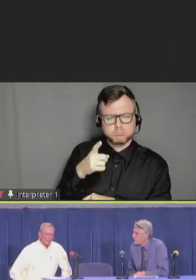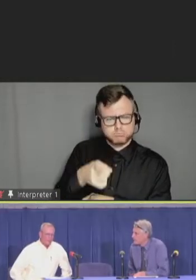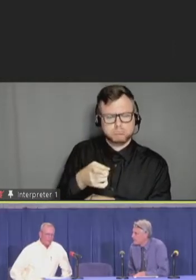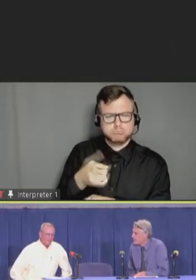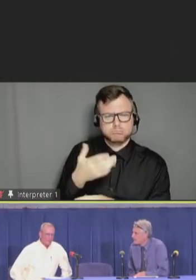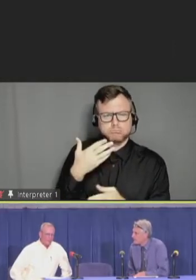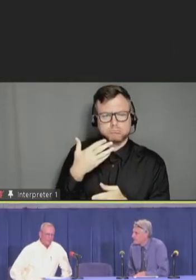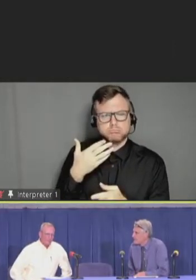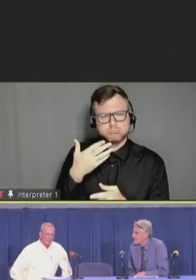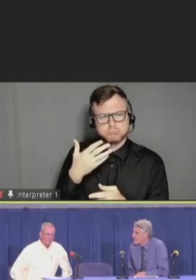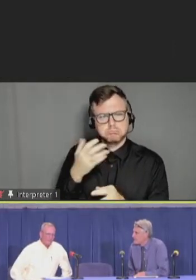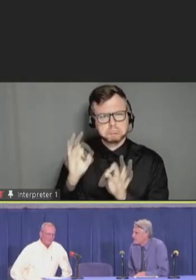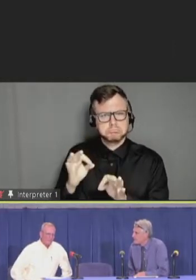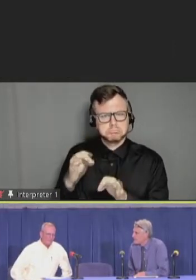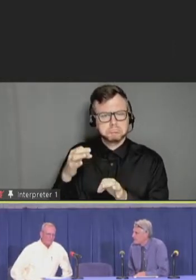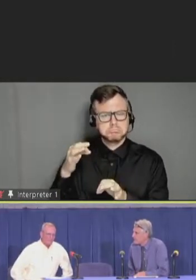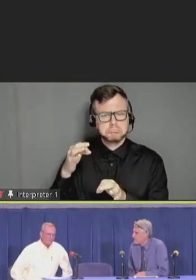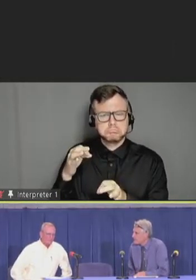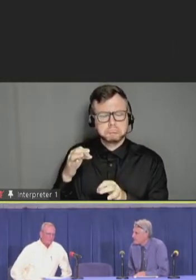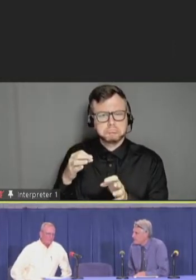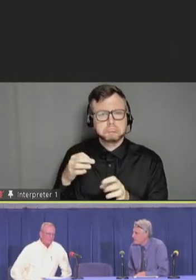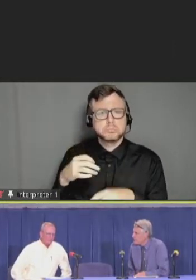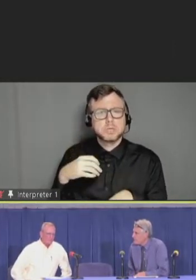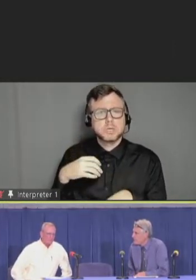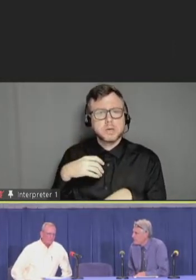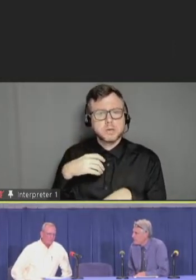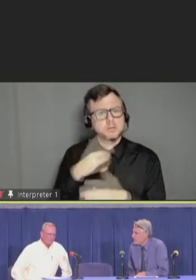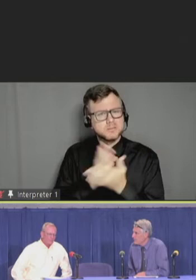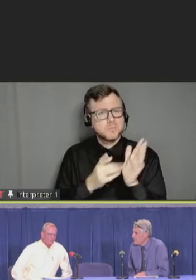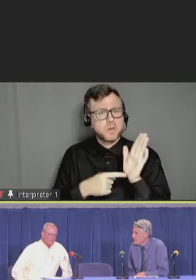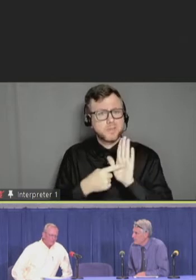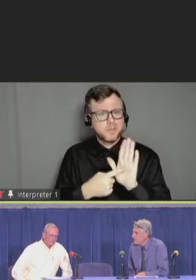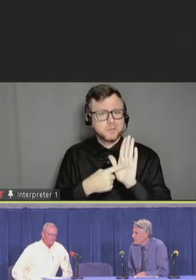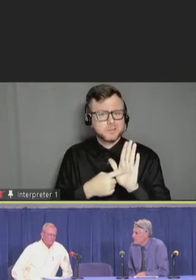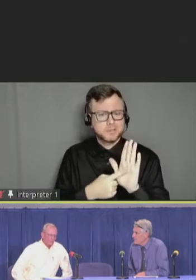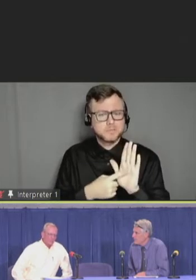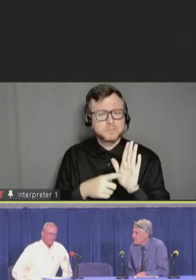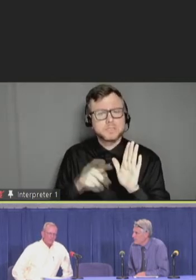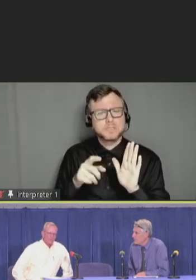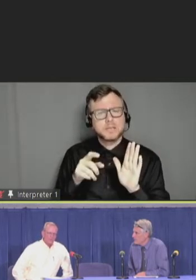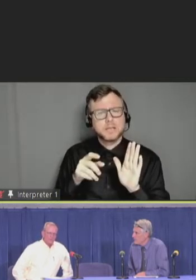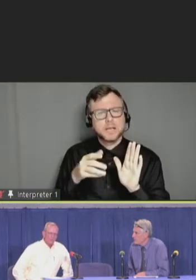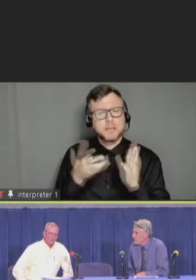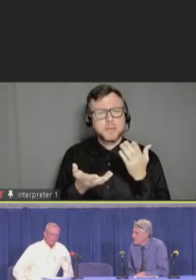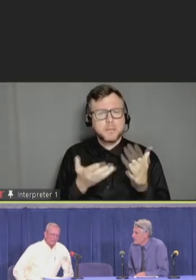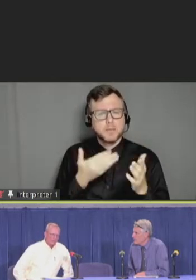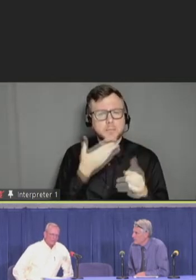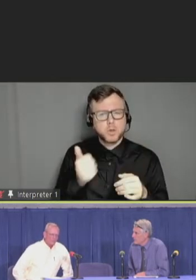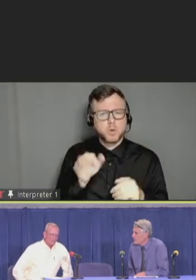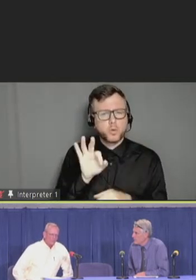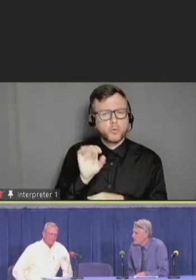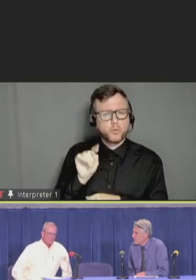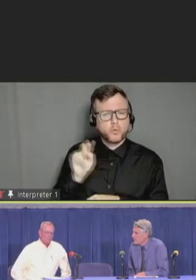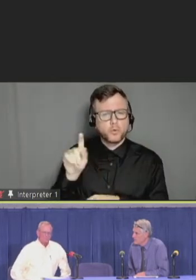And some of those examples, yeah, probably better in either footnote form or elsewhere.